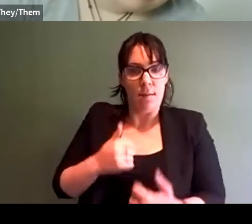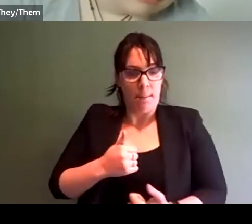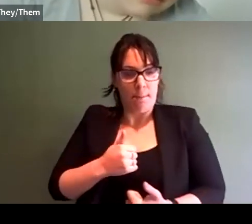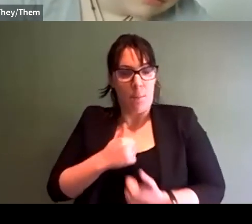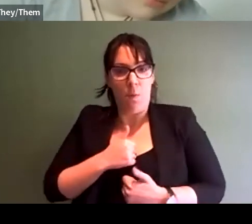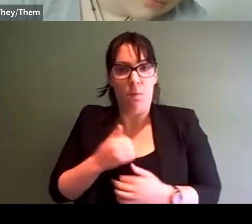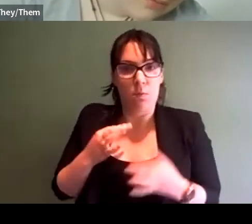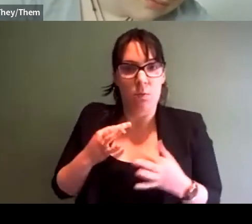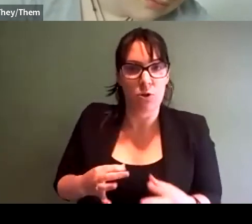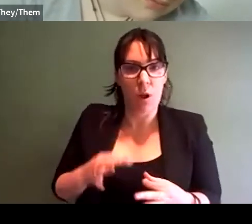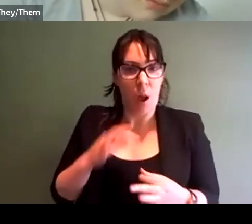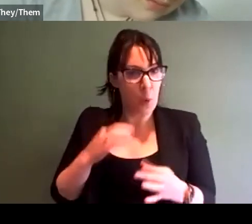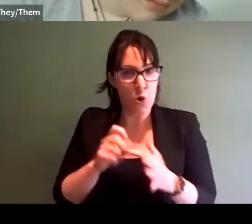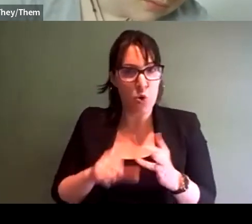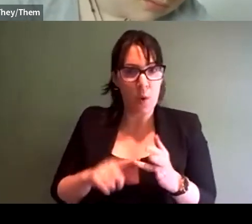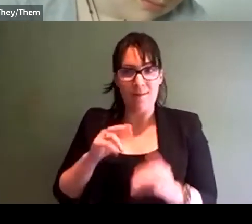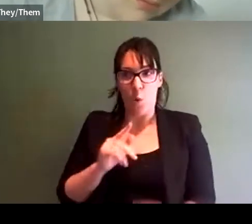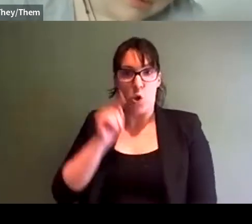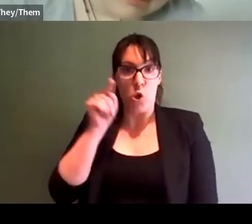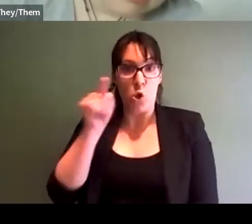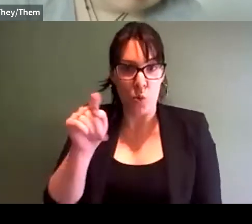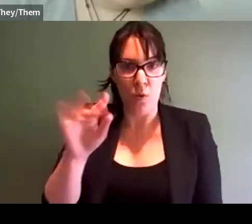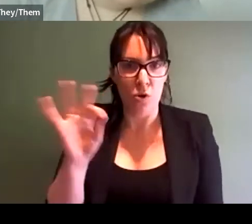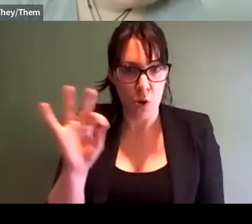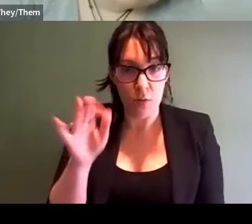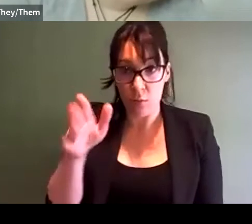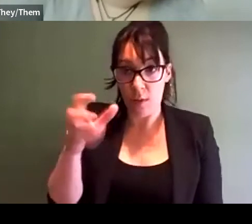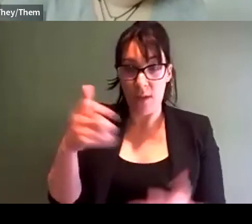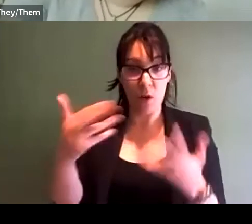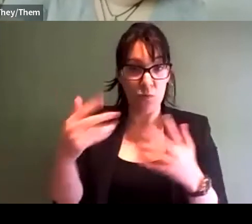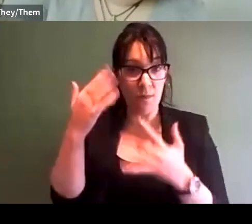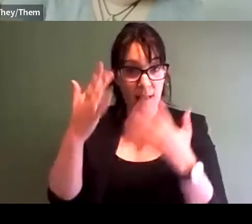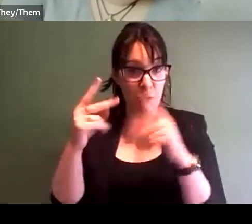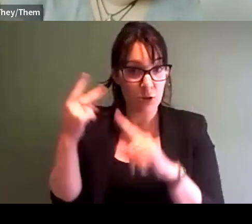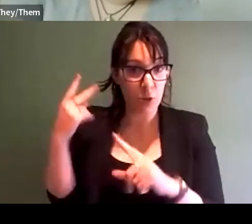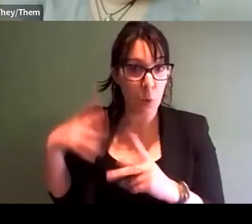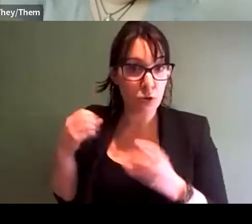Did you have any reflections on the,